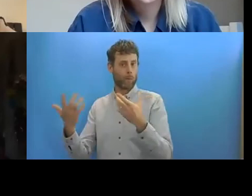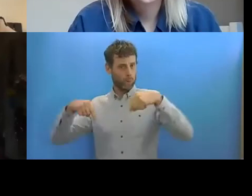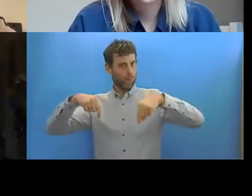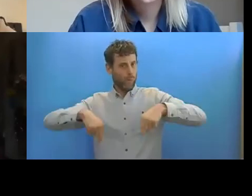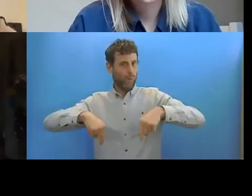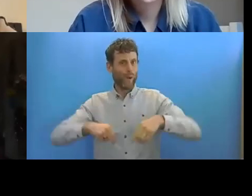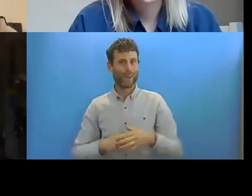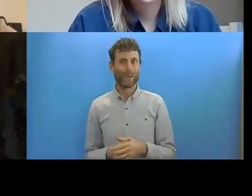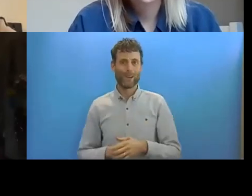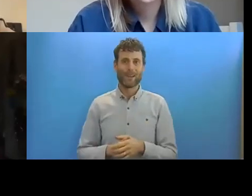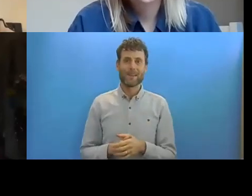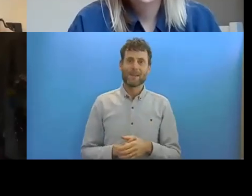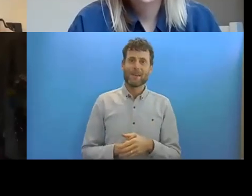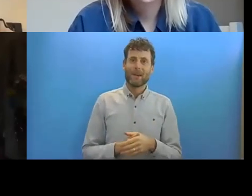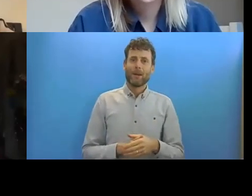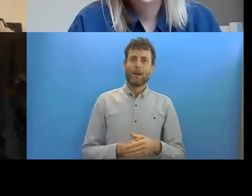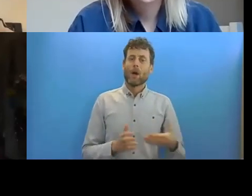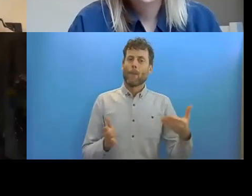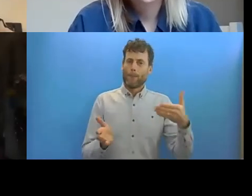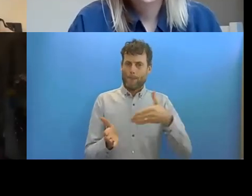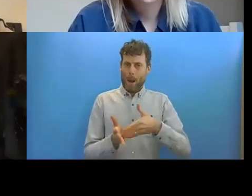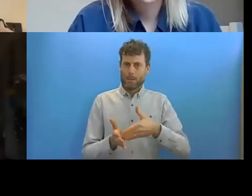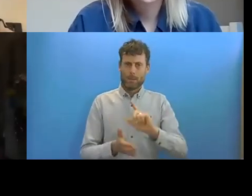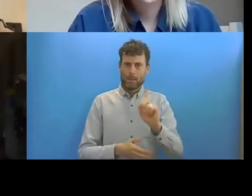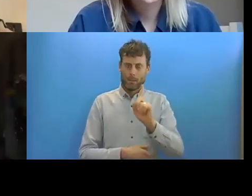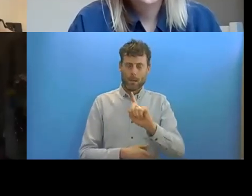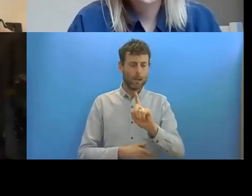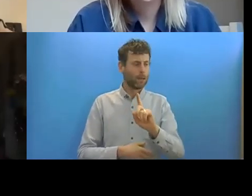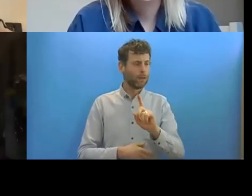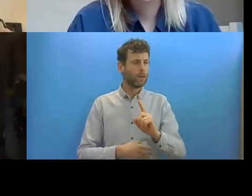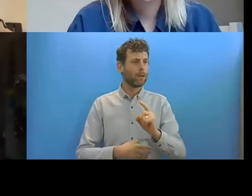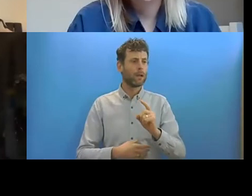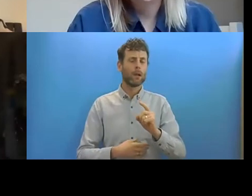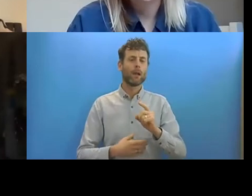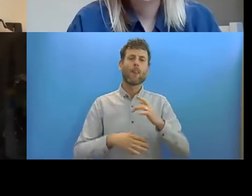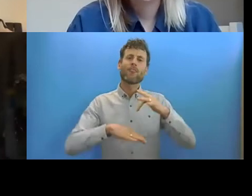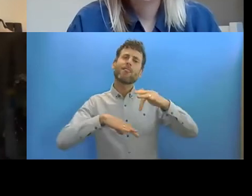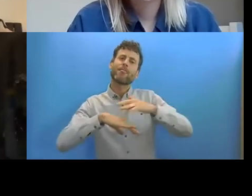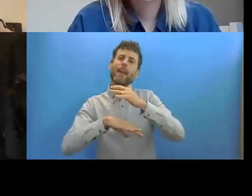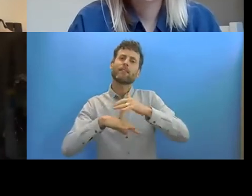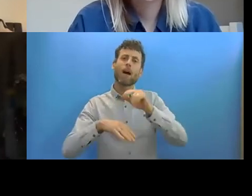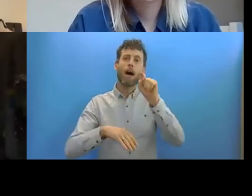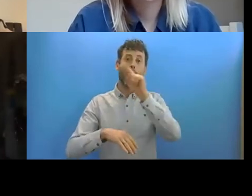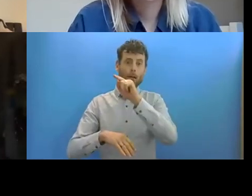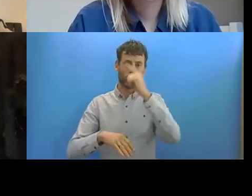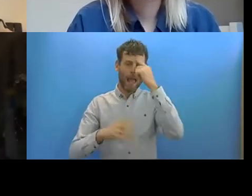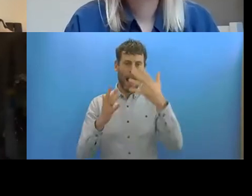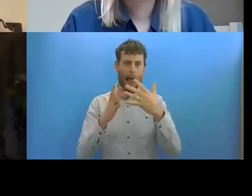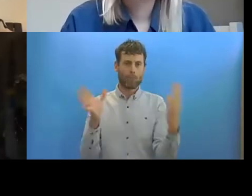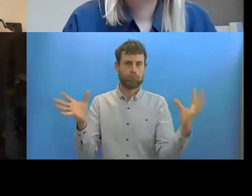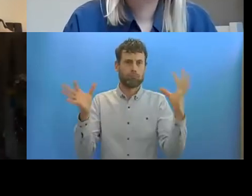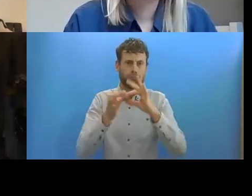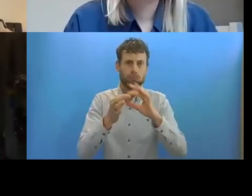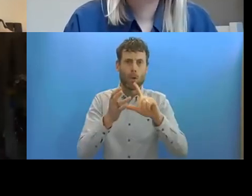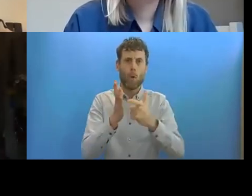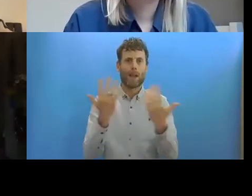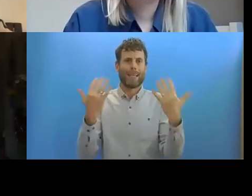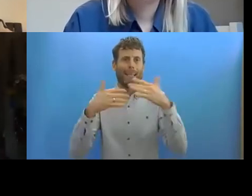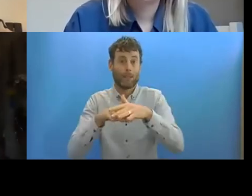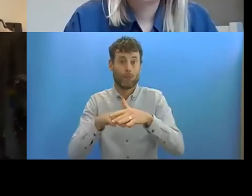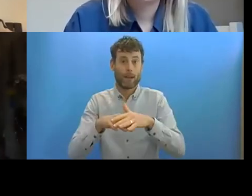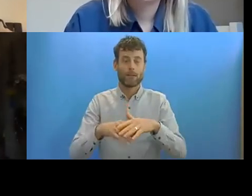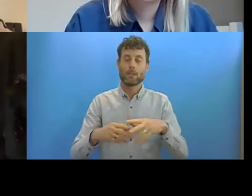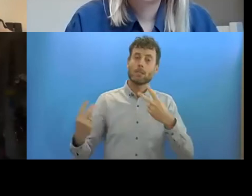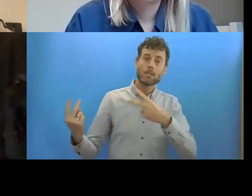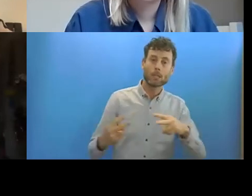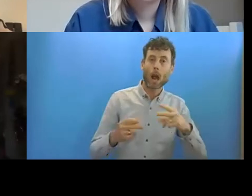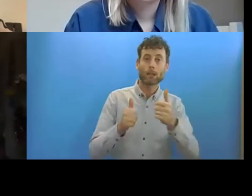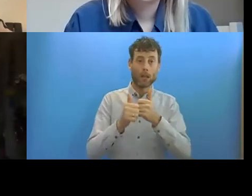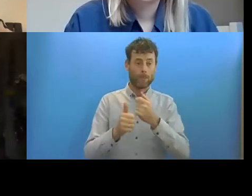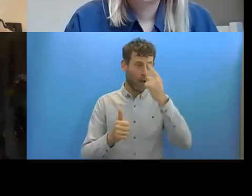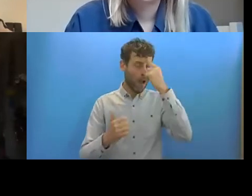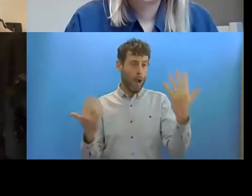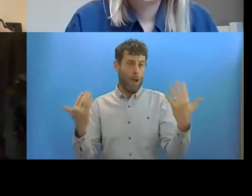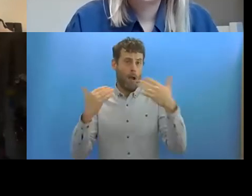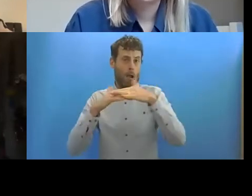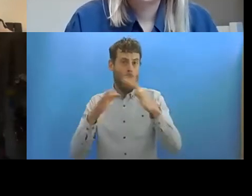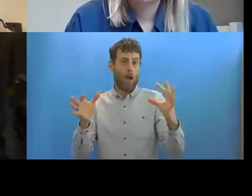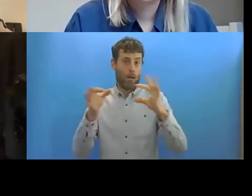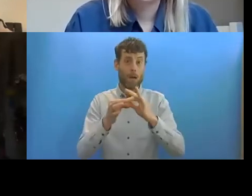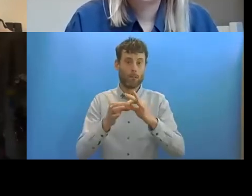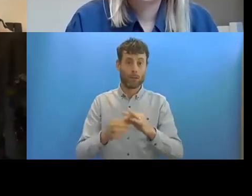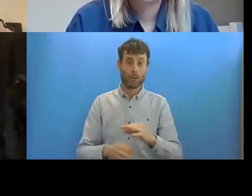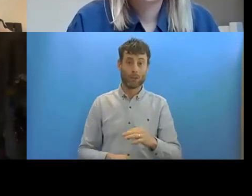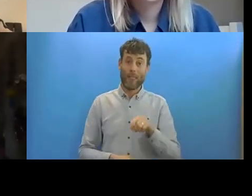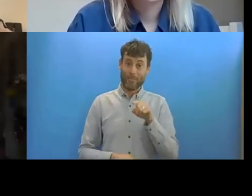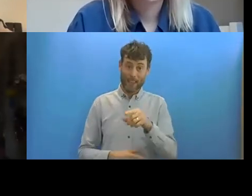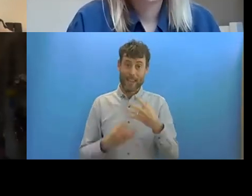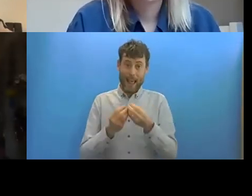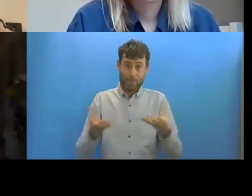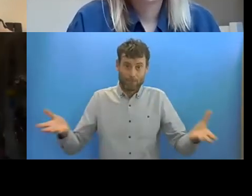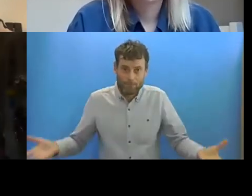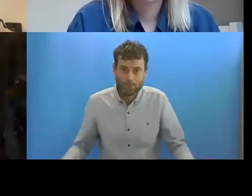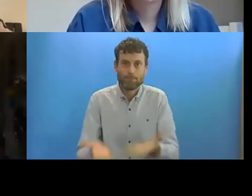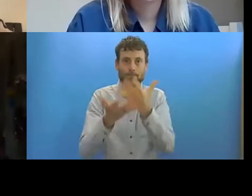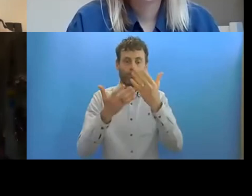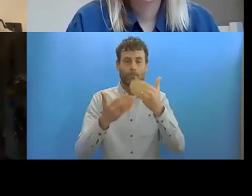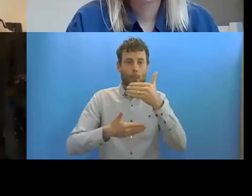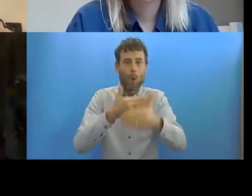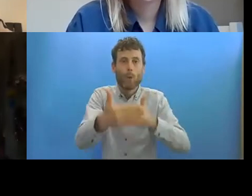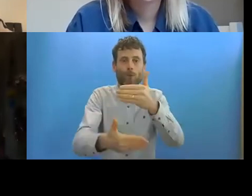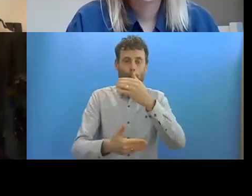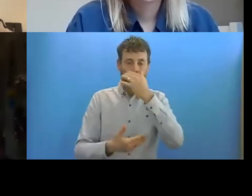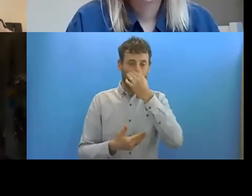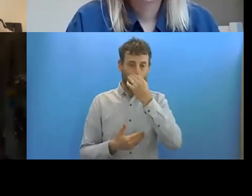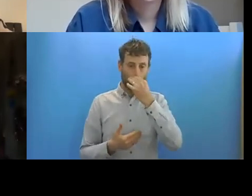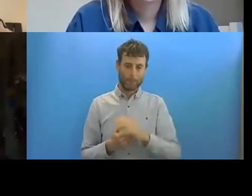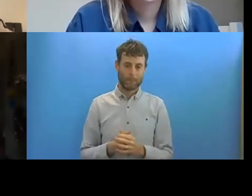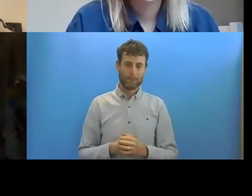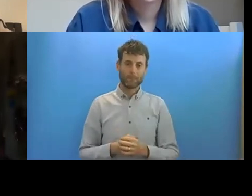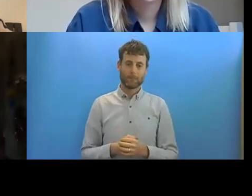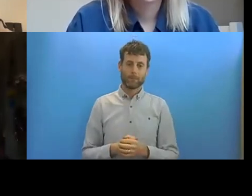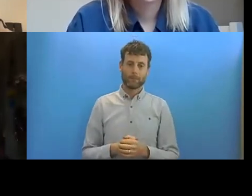I can't name them all at the moment, but I mean, everywhere from Qatar to Palestine to Korea, Indonesia, a lot of firsts, it's also inspired some of the first disabled-led or